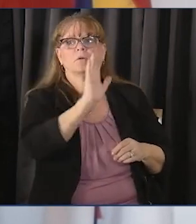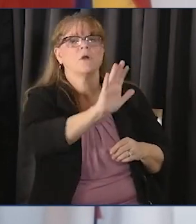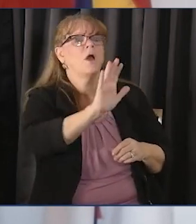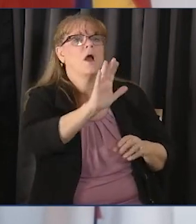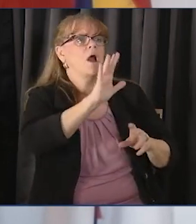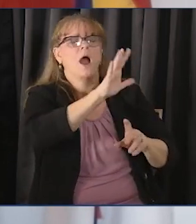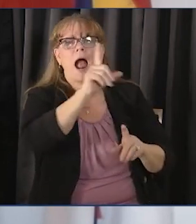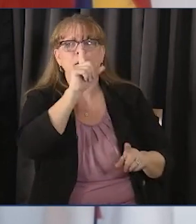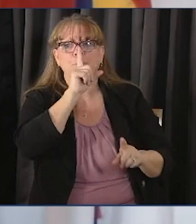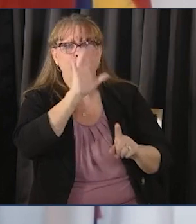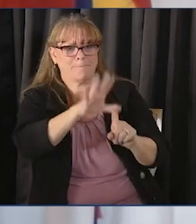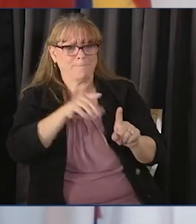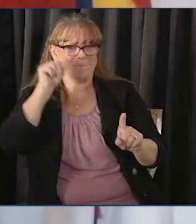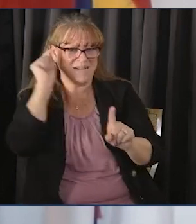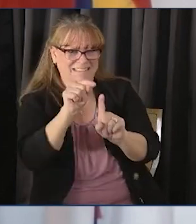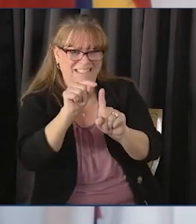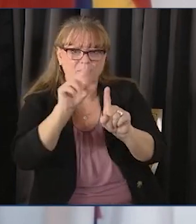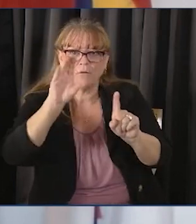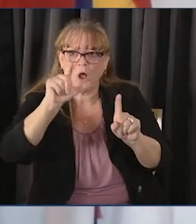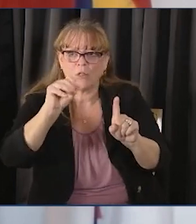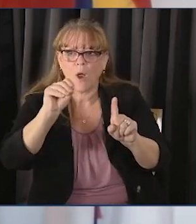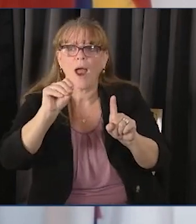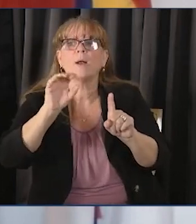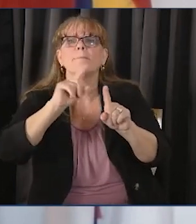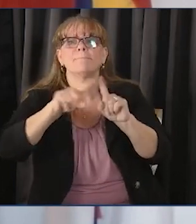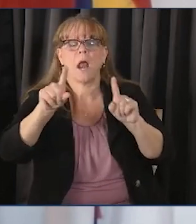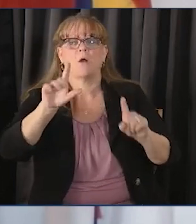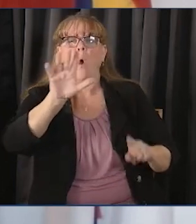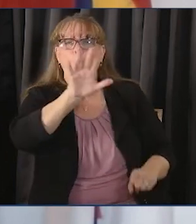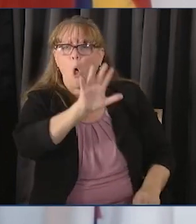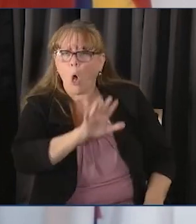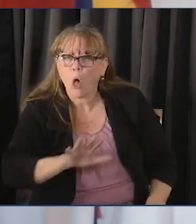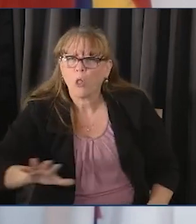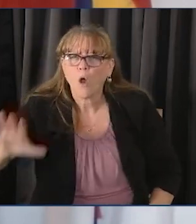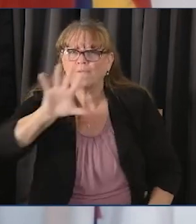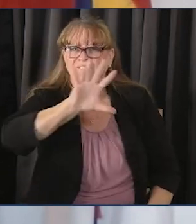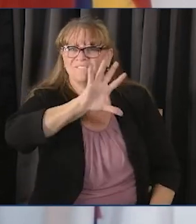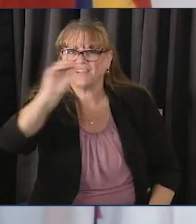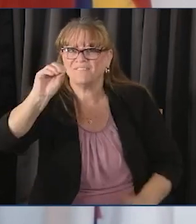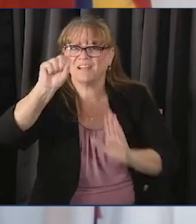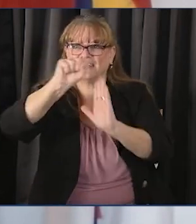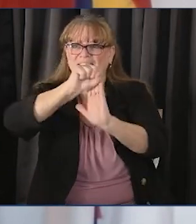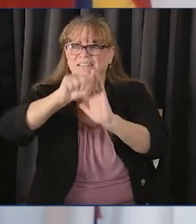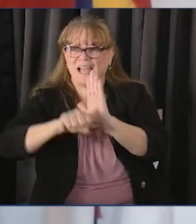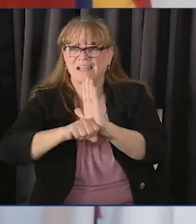We don't have a specific threat particular to ours. Within that.